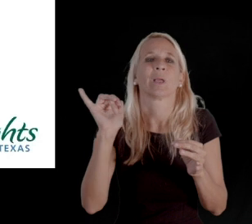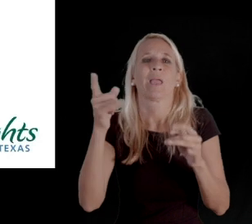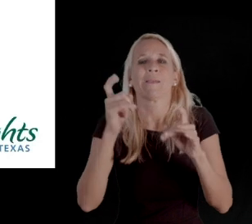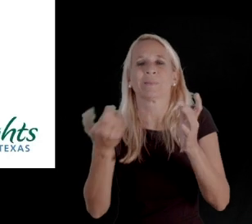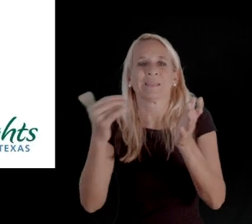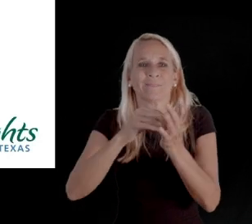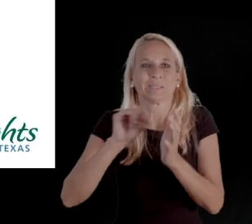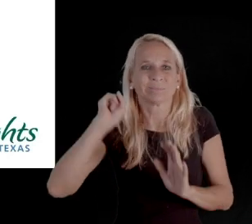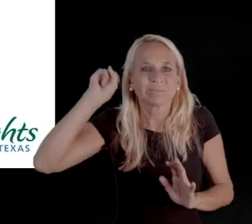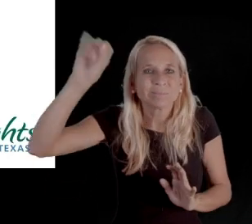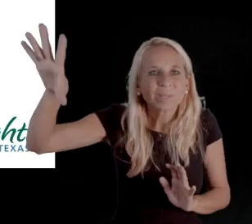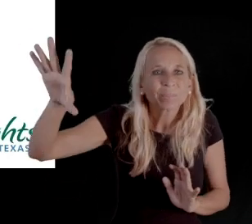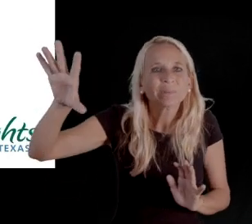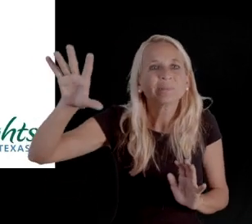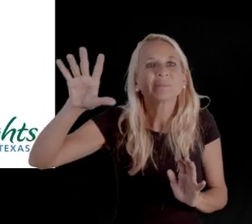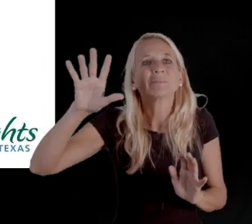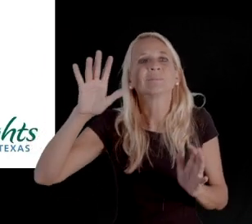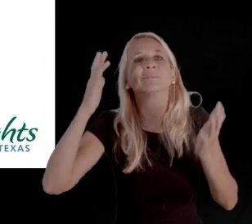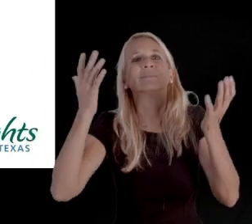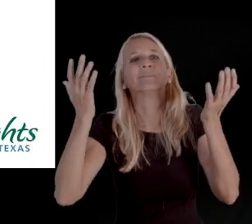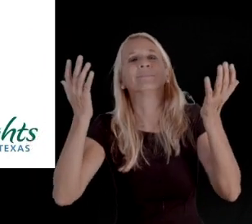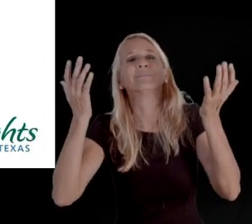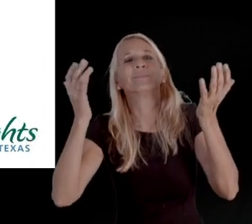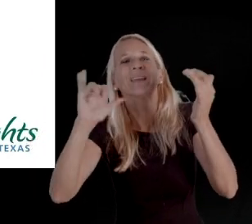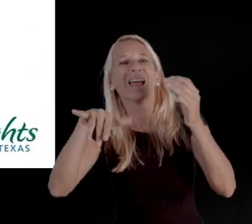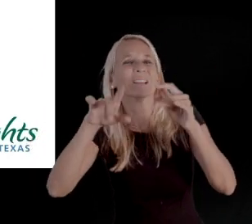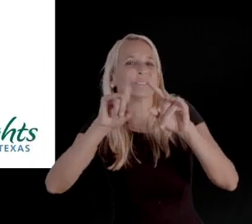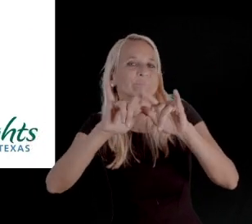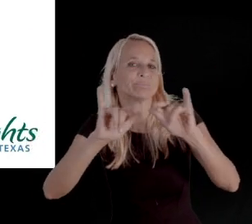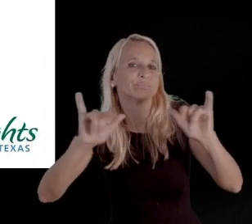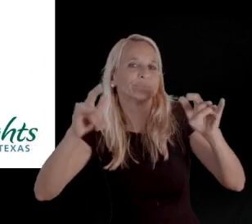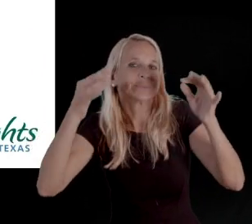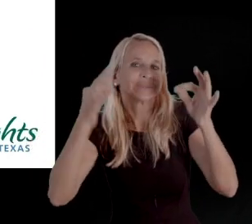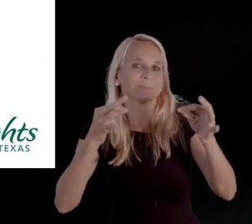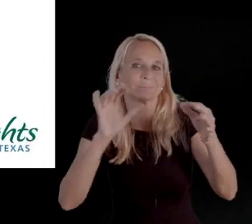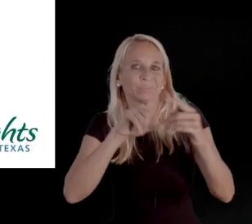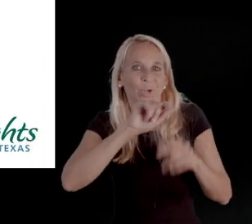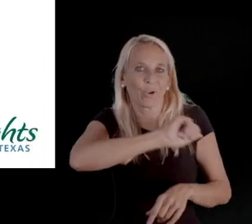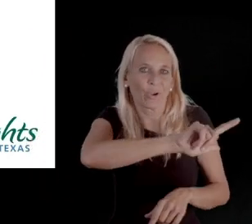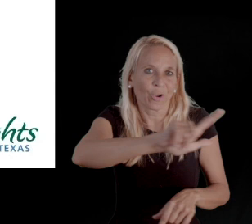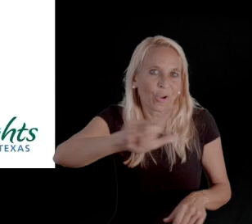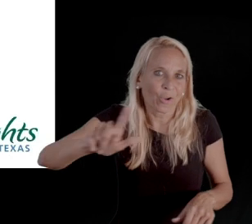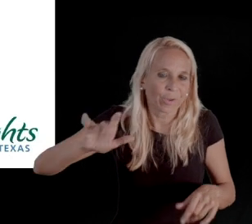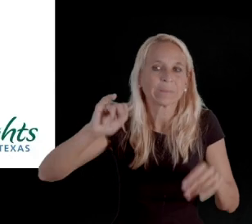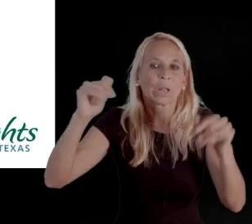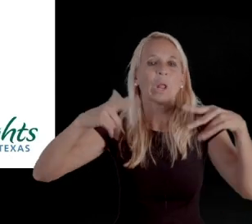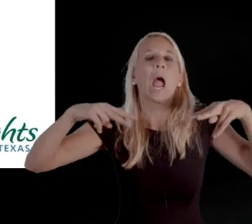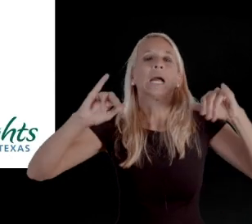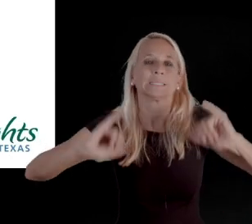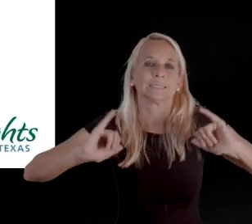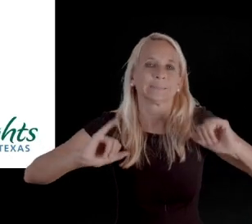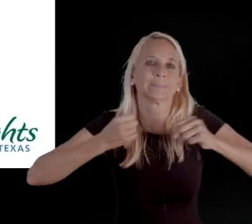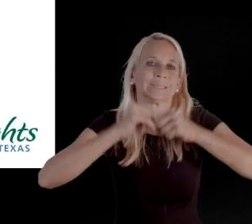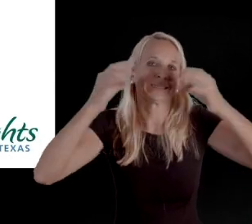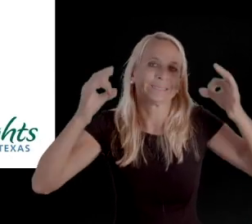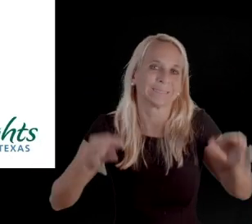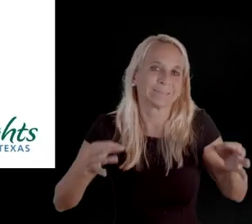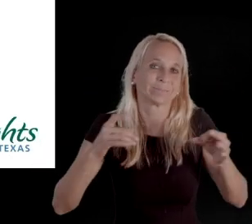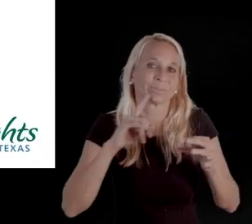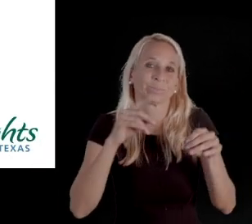And that means that they would resubmit a decision to all the parties and then you can make your decision from there. So there's an opportunity for you to say,